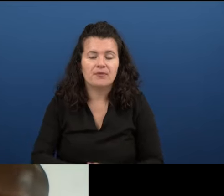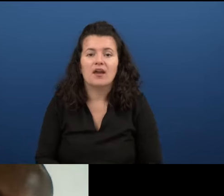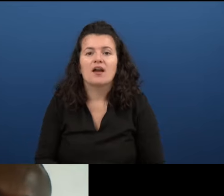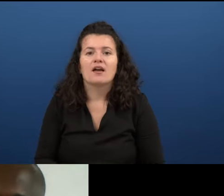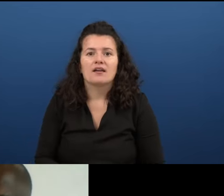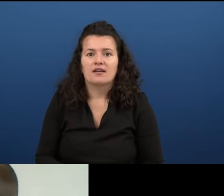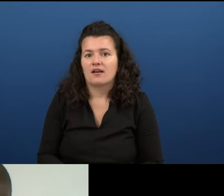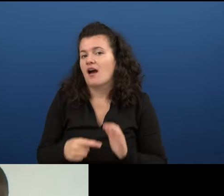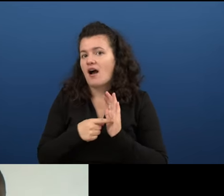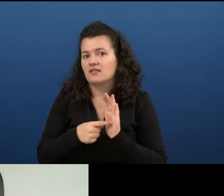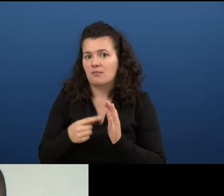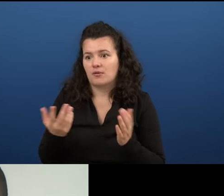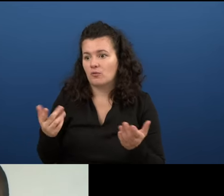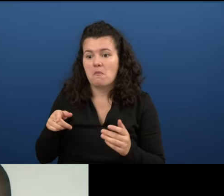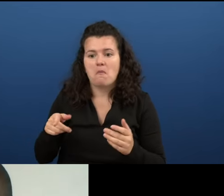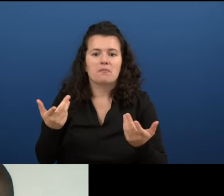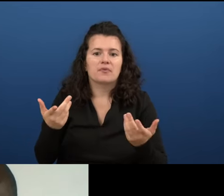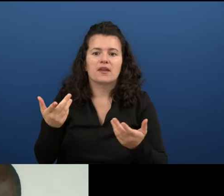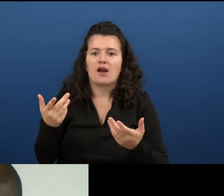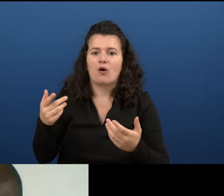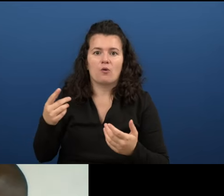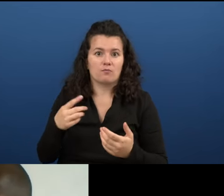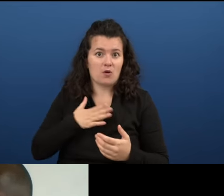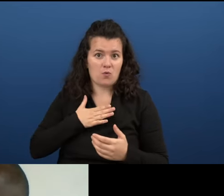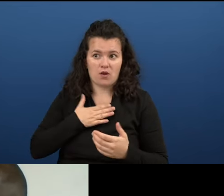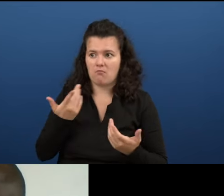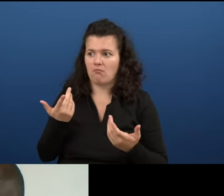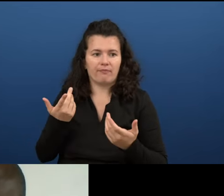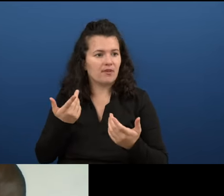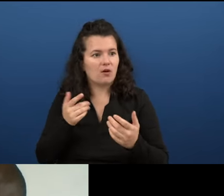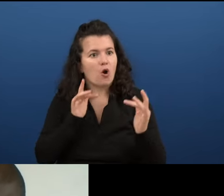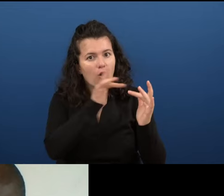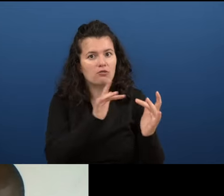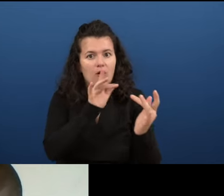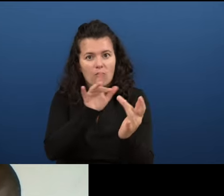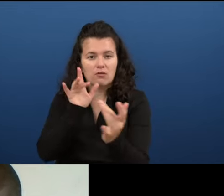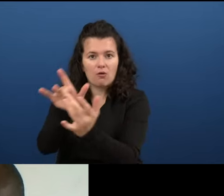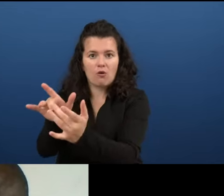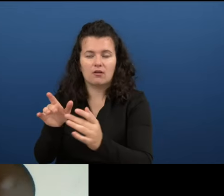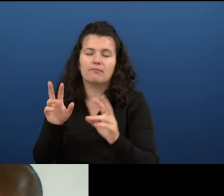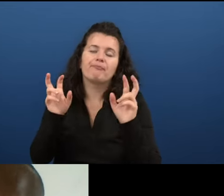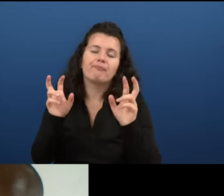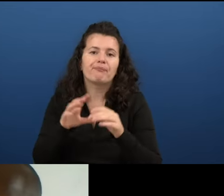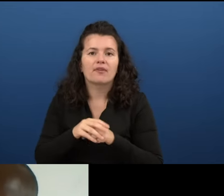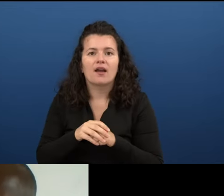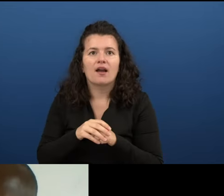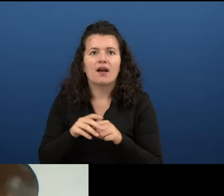disability networks to our various corporate 11:24:10 probably through our employer bodies